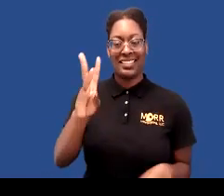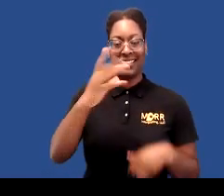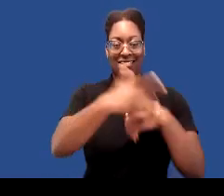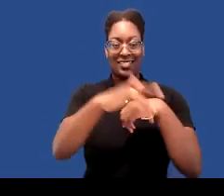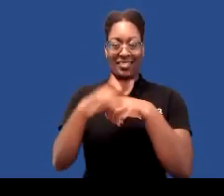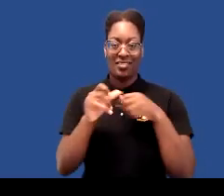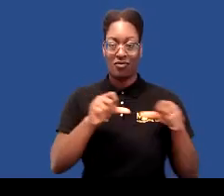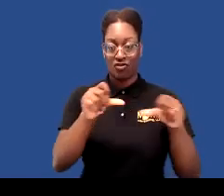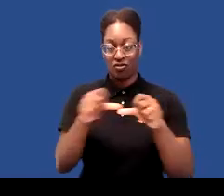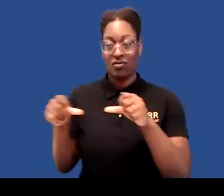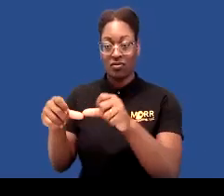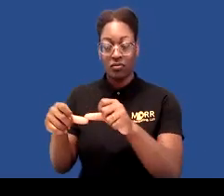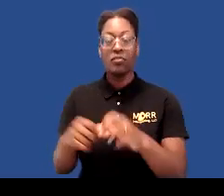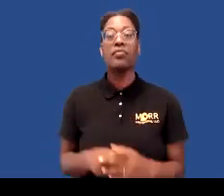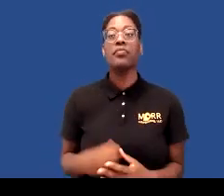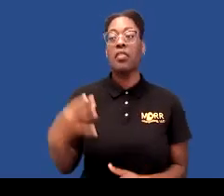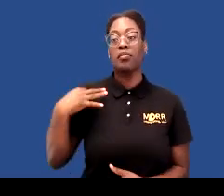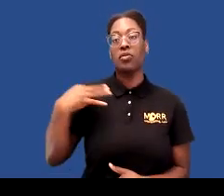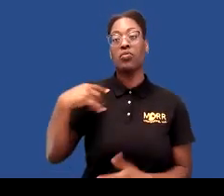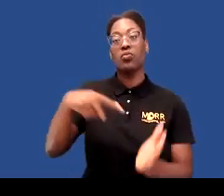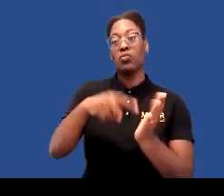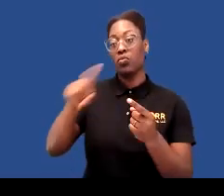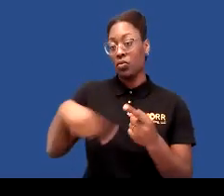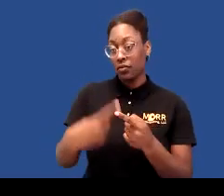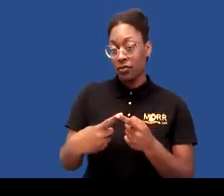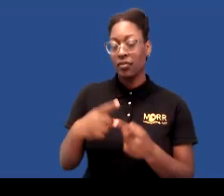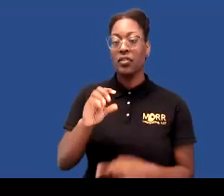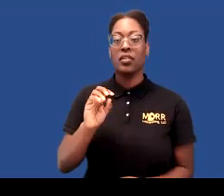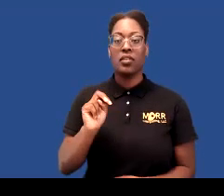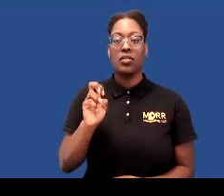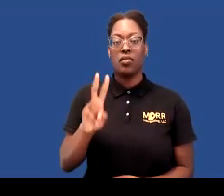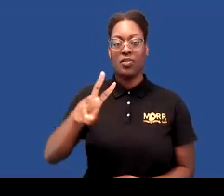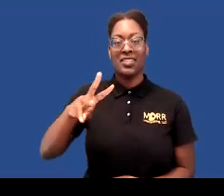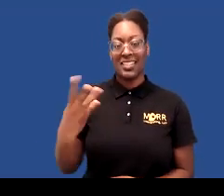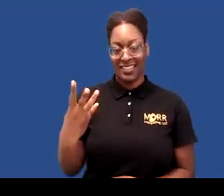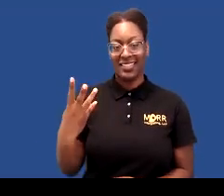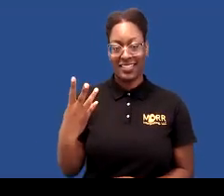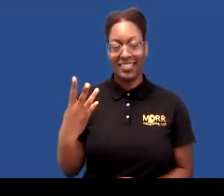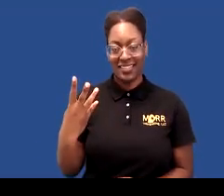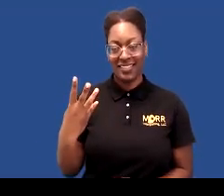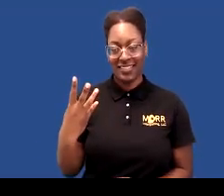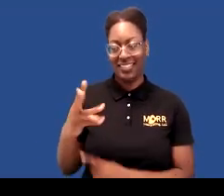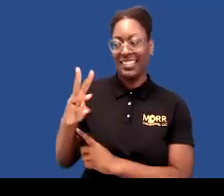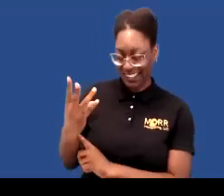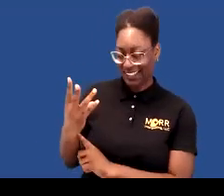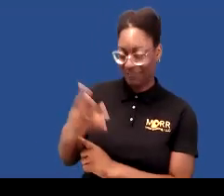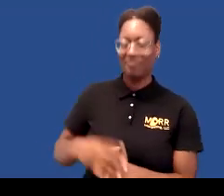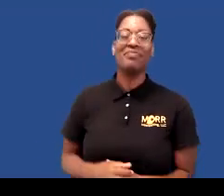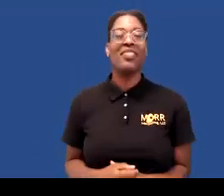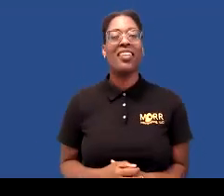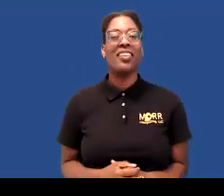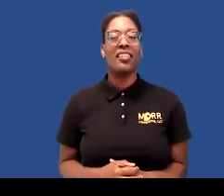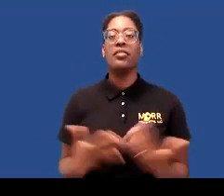Those applications are due on November 6. So, please send in those applications.